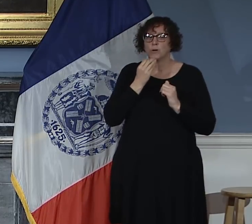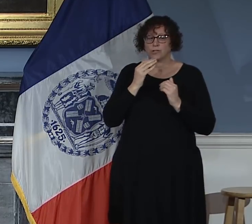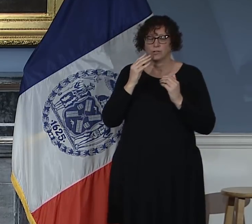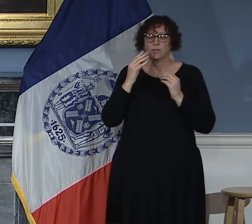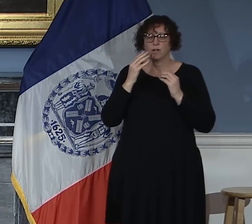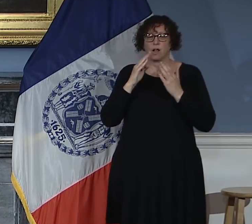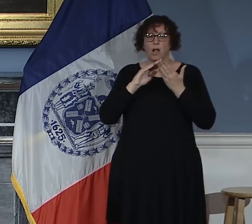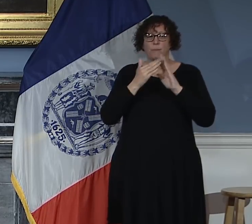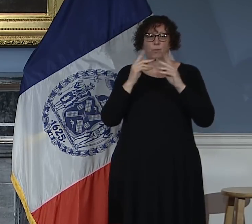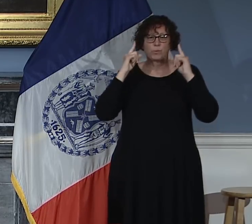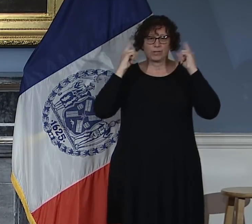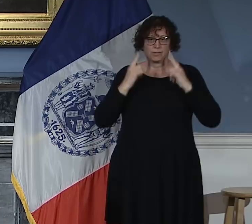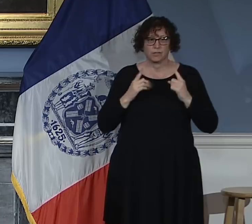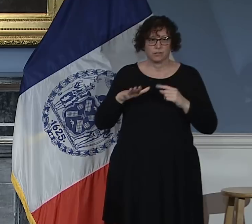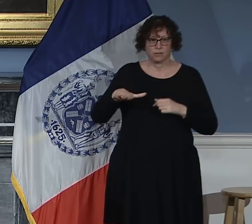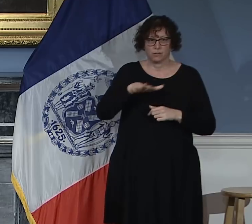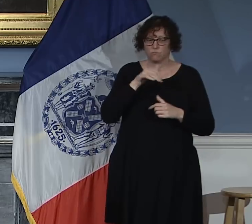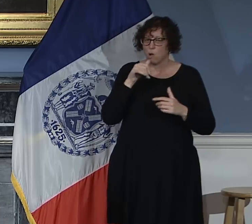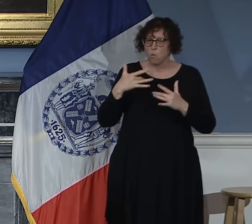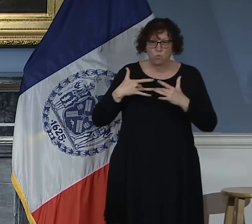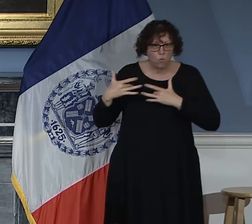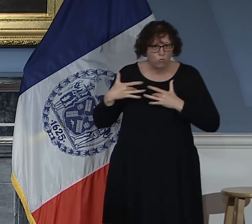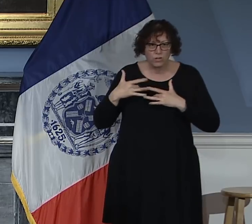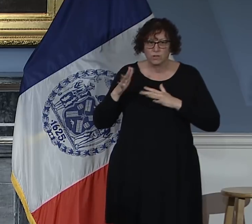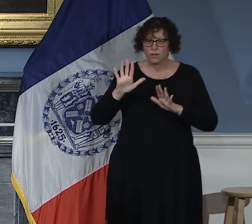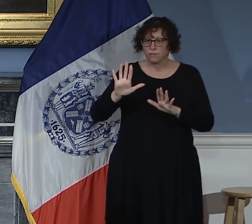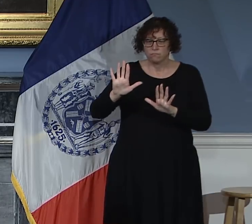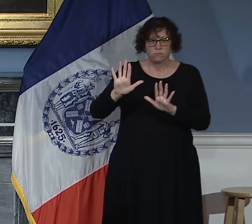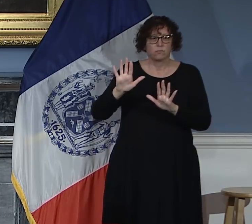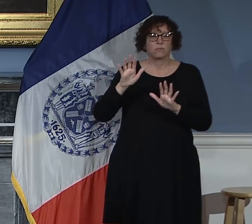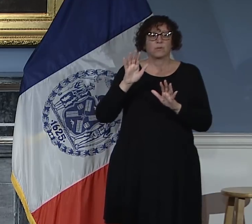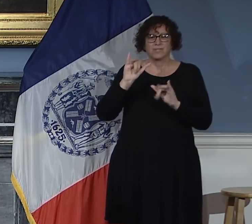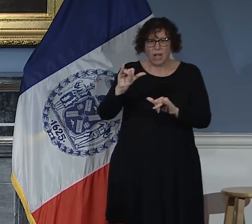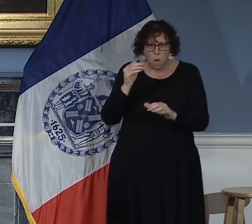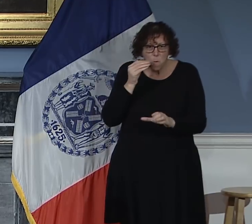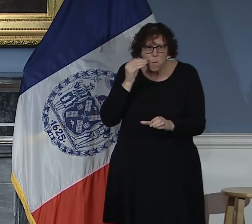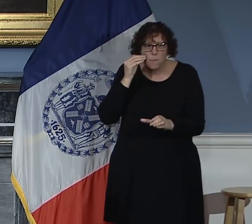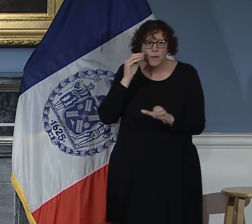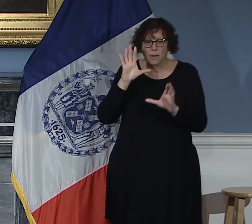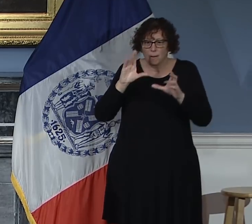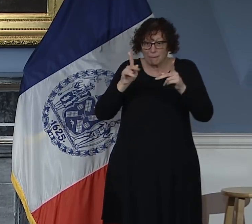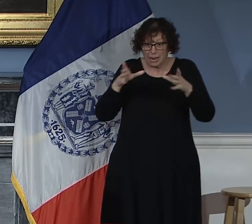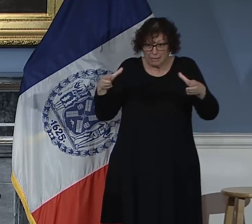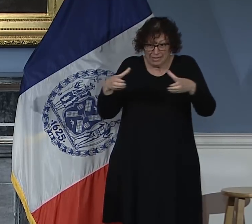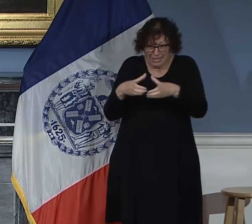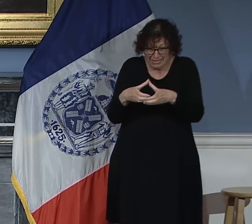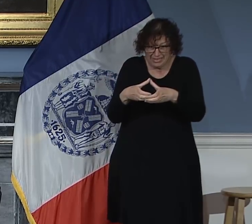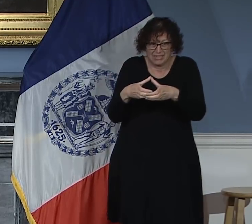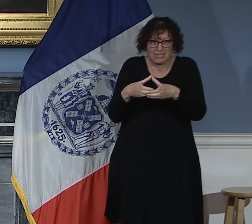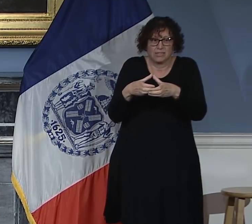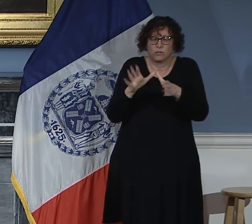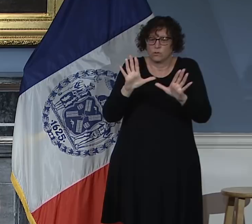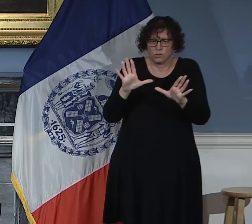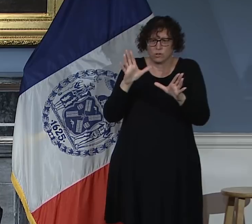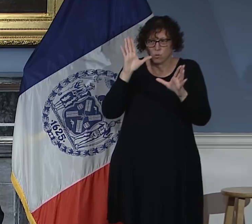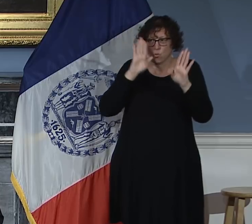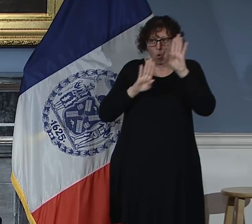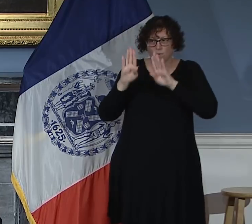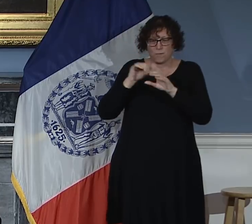TO LEADERS OF THE JESHWIOM CMUTYNI WHO DID NOTE THEIR CONCERN ABOUT THOSE IN THE HOME CRDOWED SERVIC.ES WIANDTE T OBE